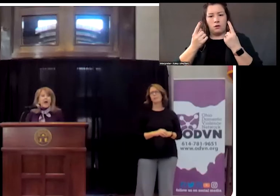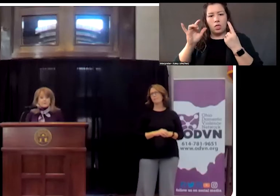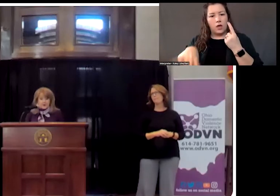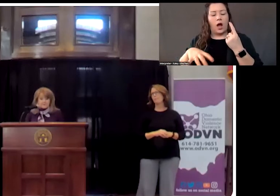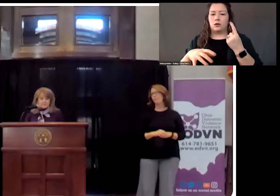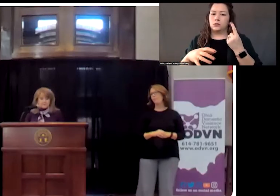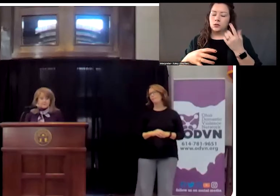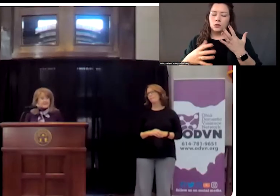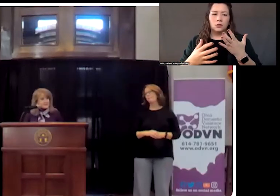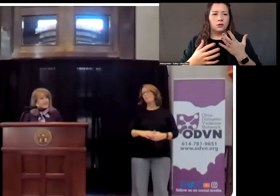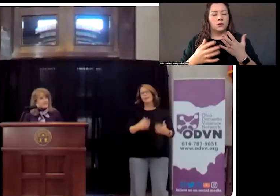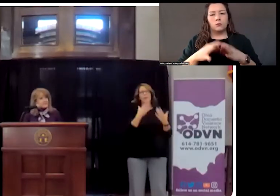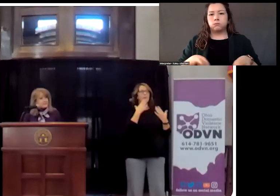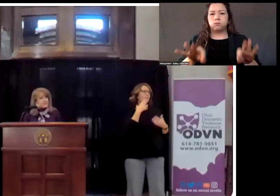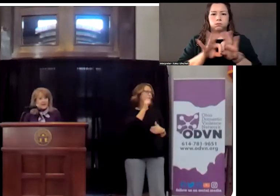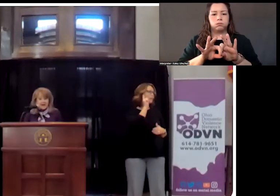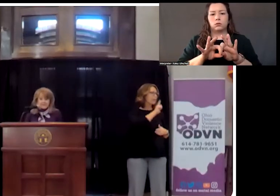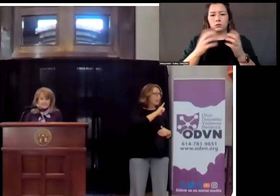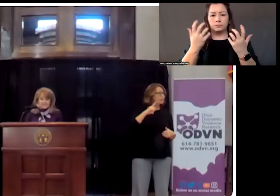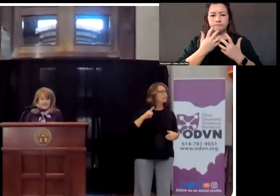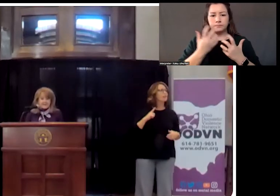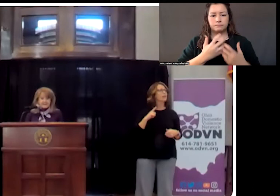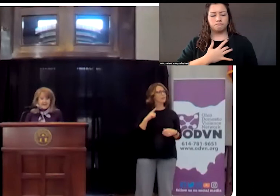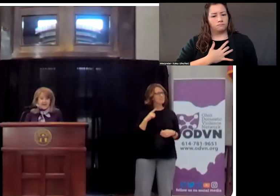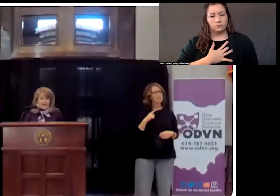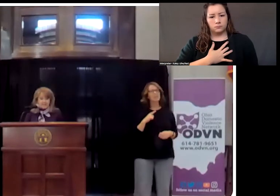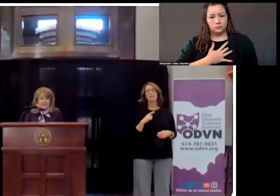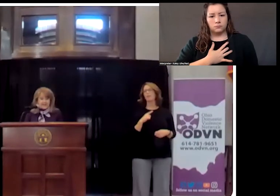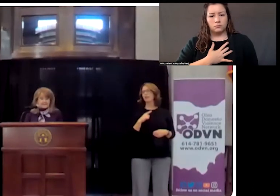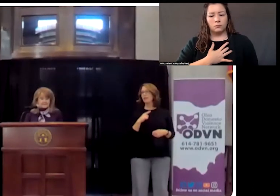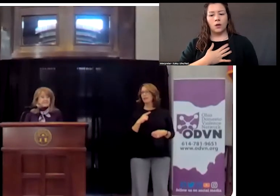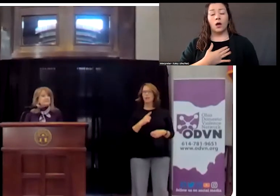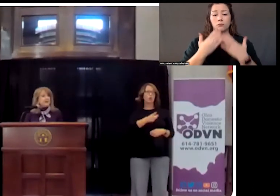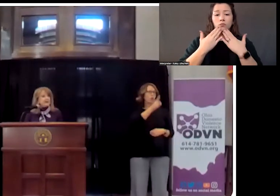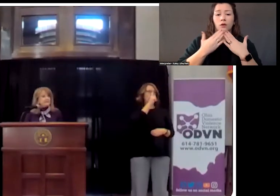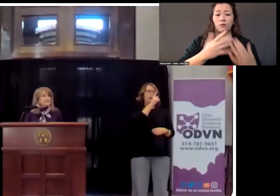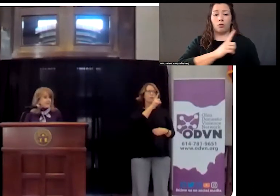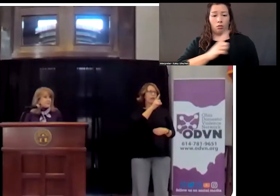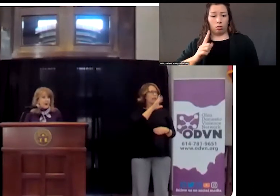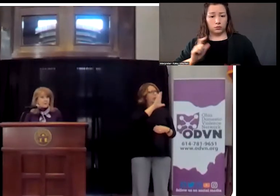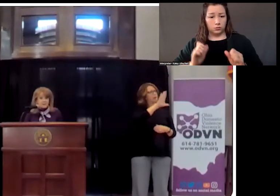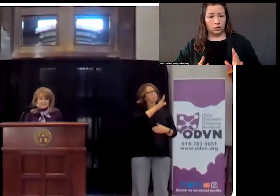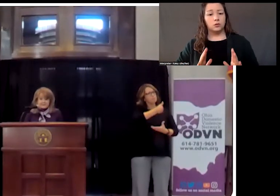I'm grateful for the legislators who have made it made ending domestic violence their priority.